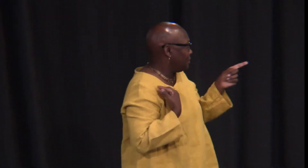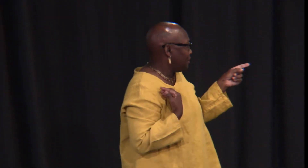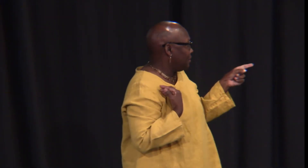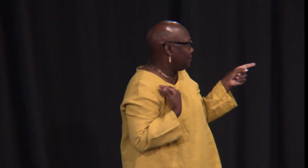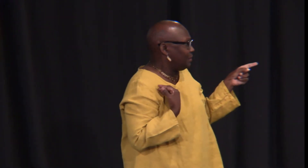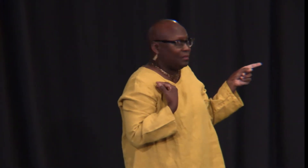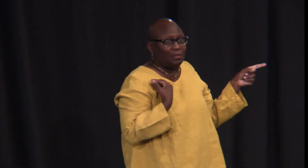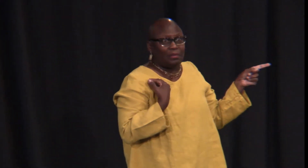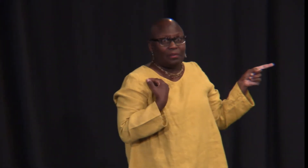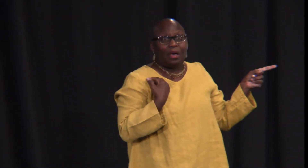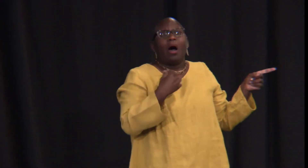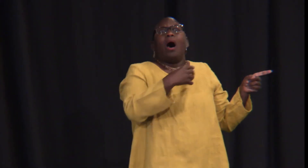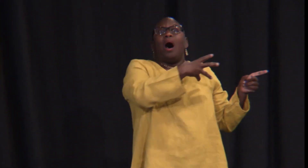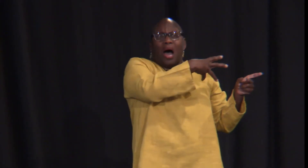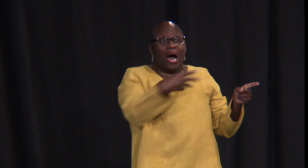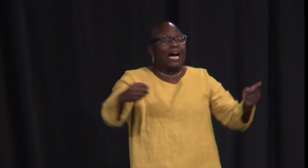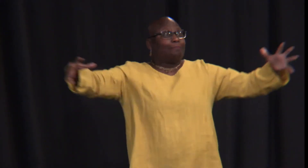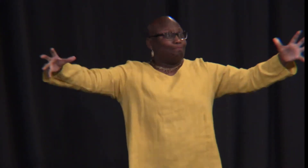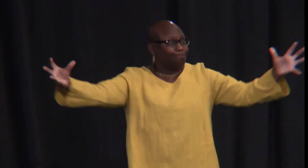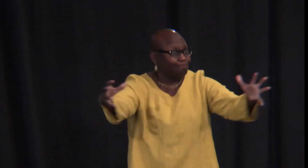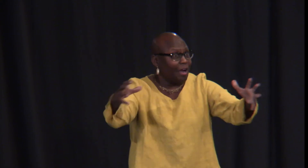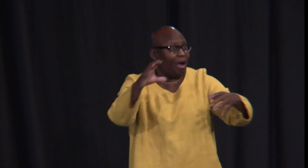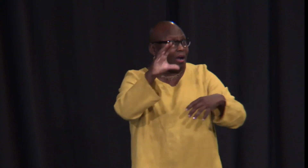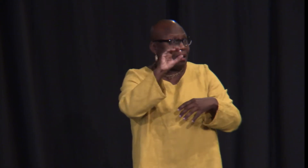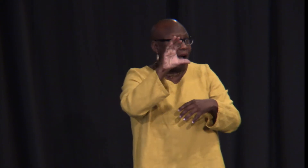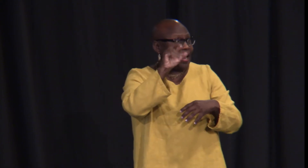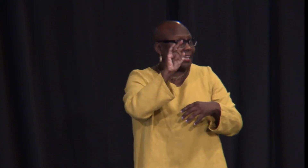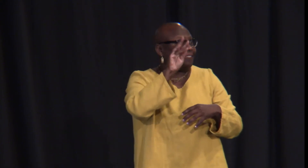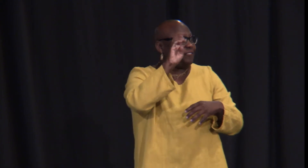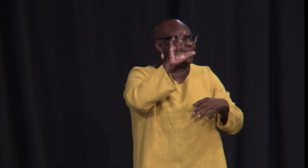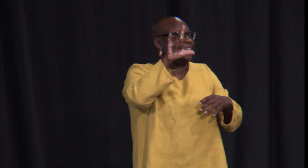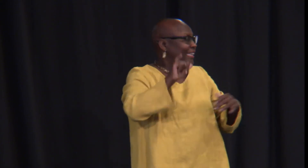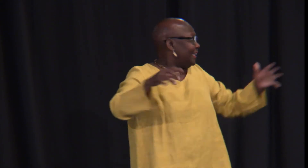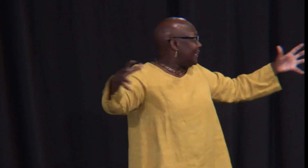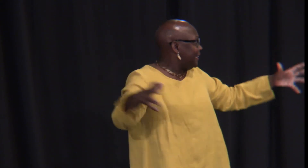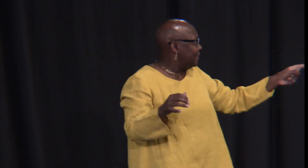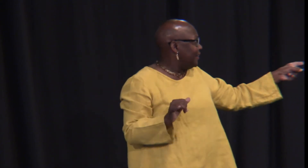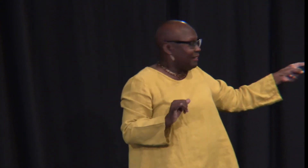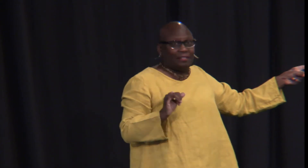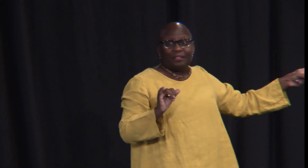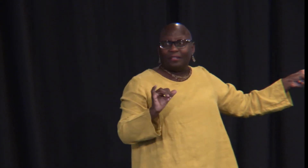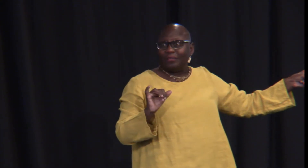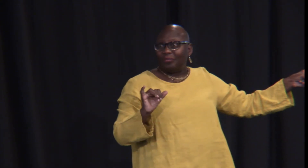is that we are the system. We are the system. There is no one else to blame